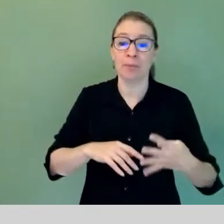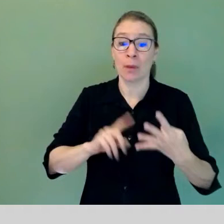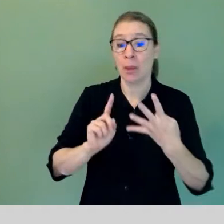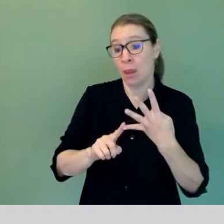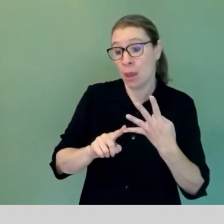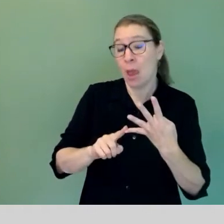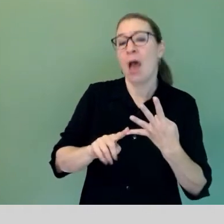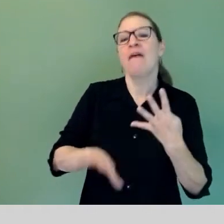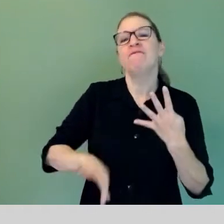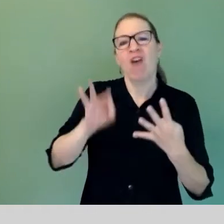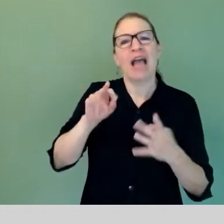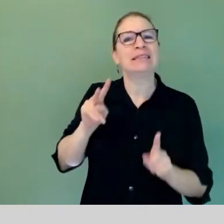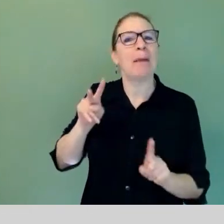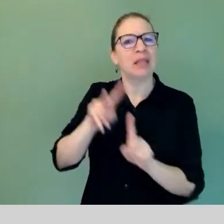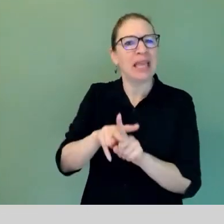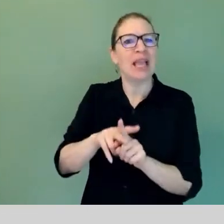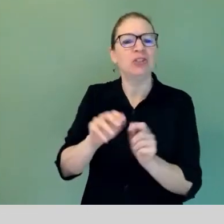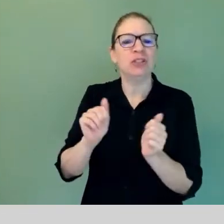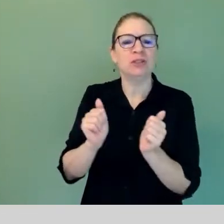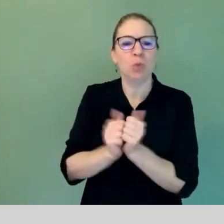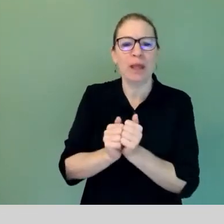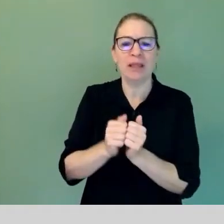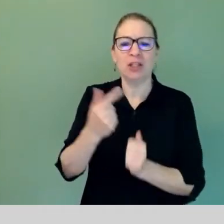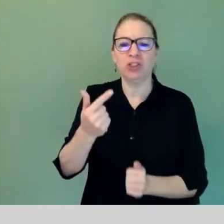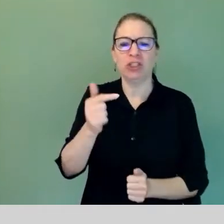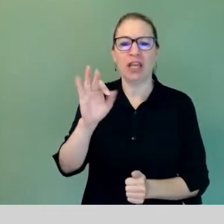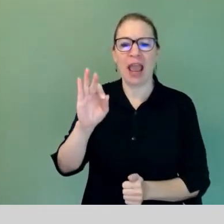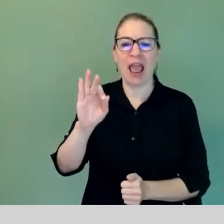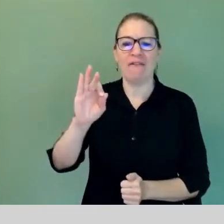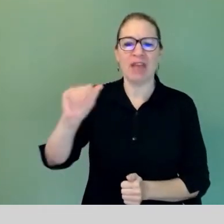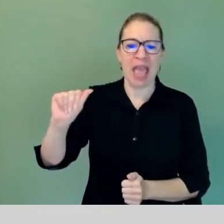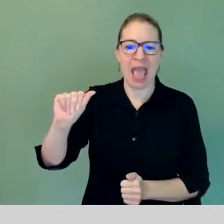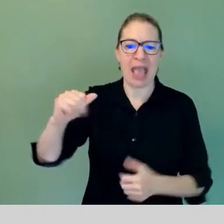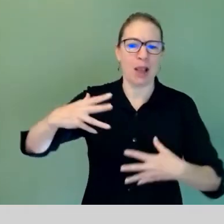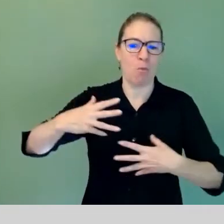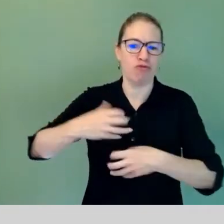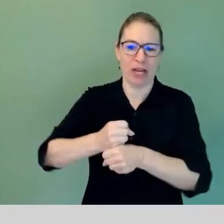Discreet cosine transform also finds the applications in a JPEG compression and so on.